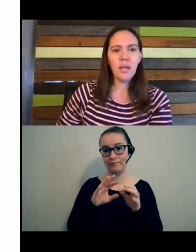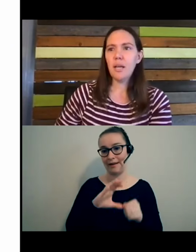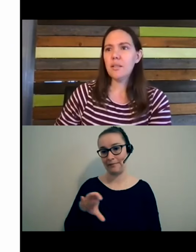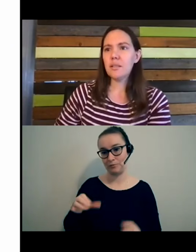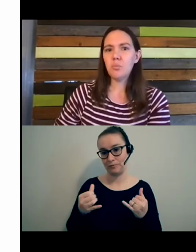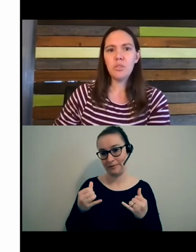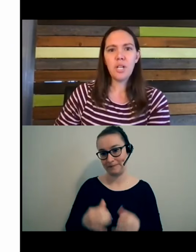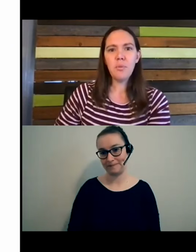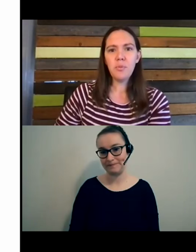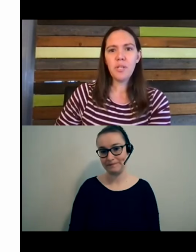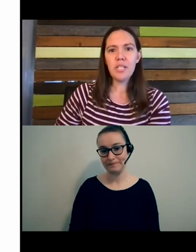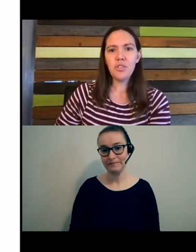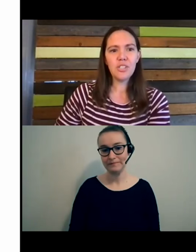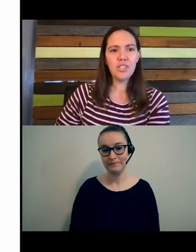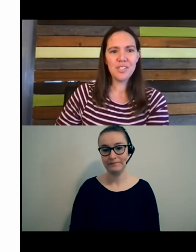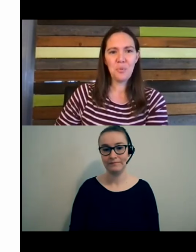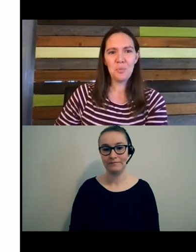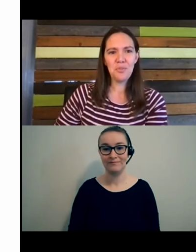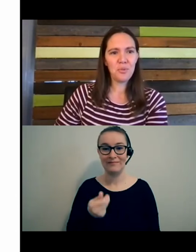I'll do a couple more introductions, and then we'll move through.